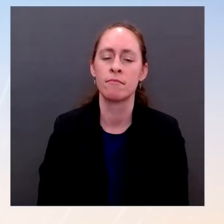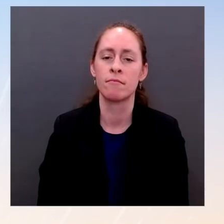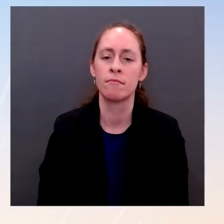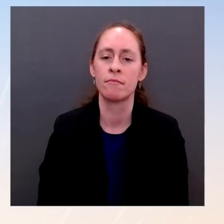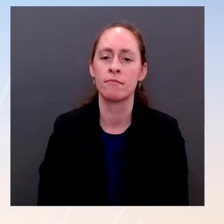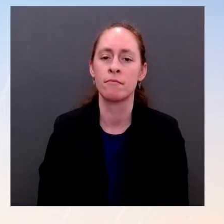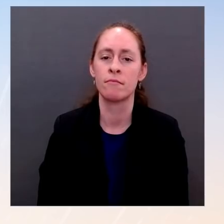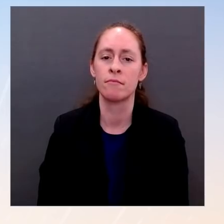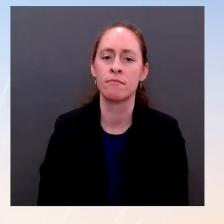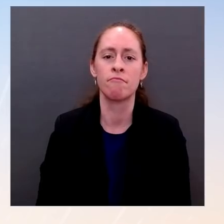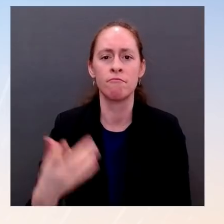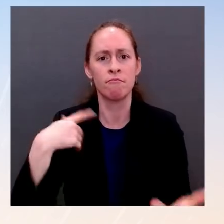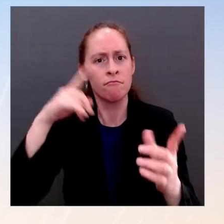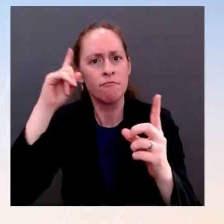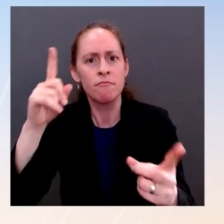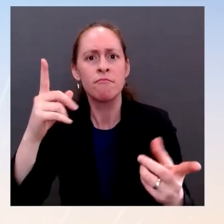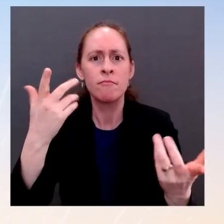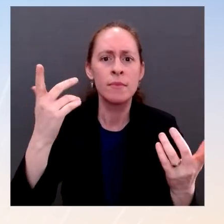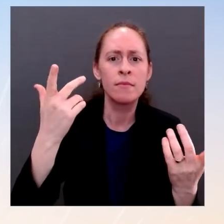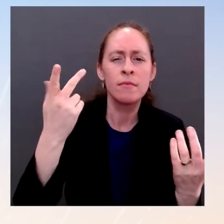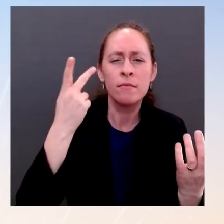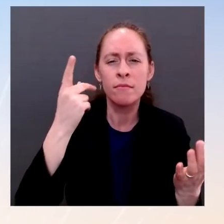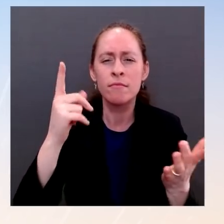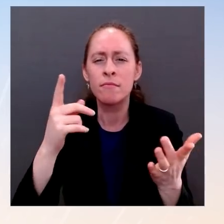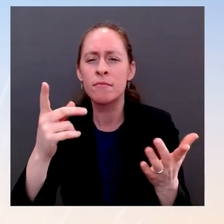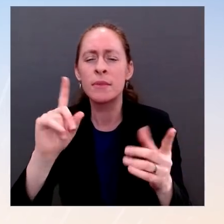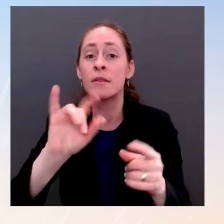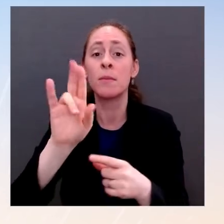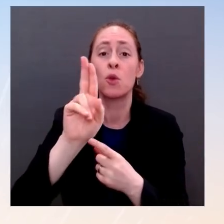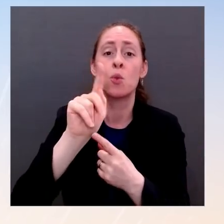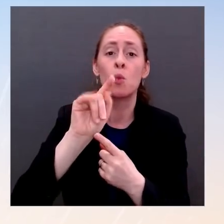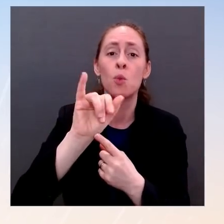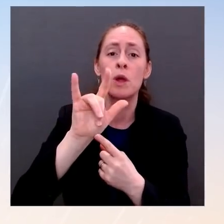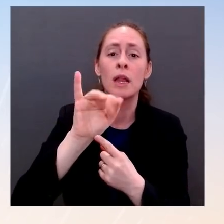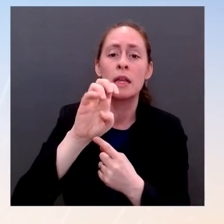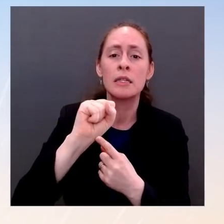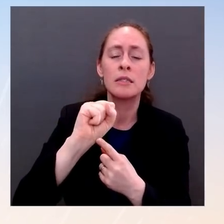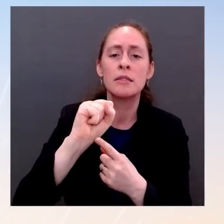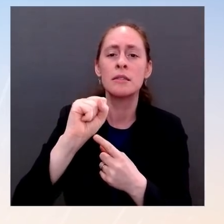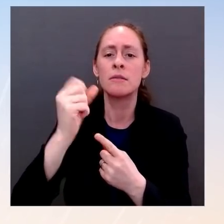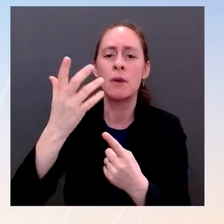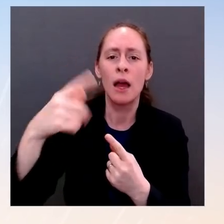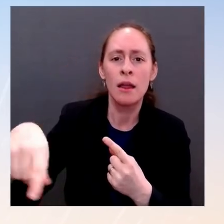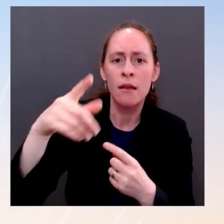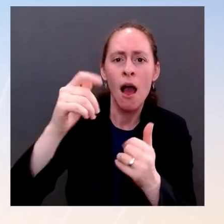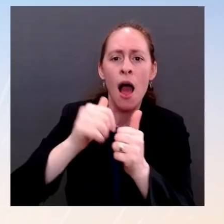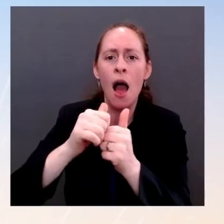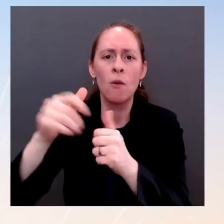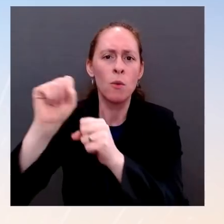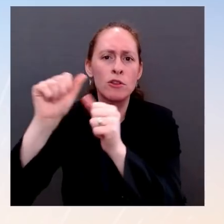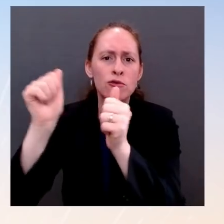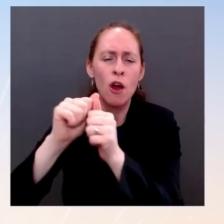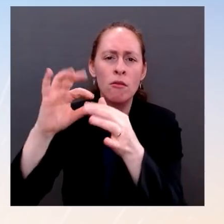for the utility sector as well. So that is really the critical infrastructure. Particularly, power, communications and water